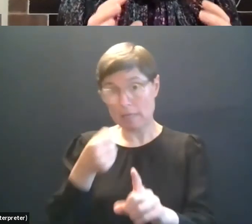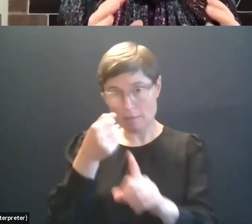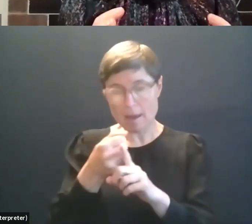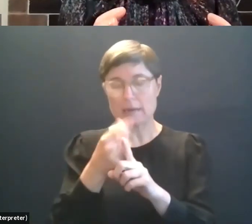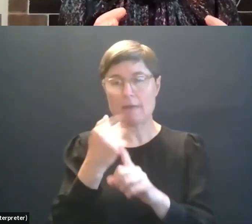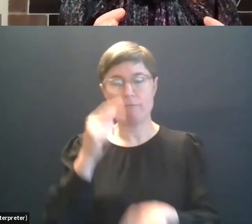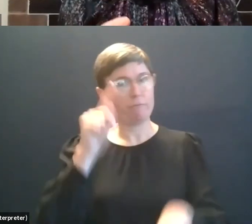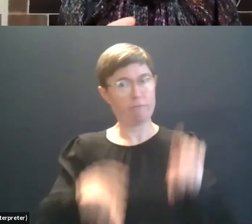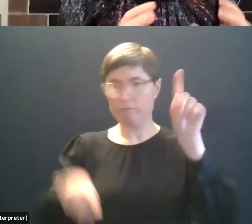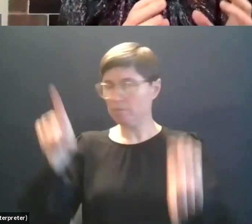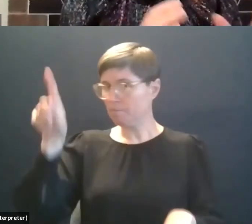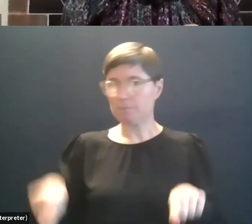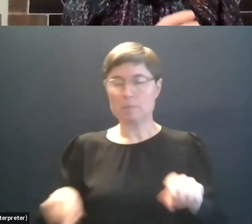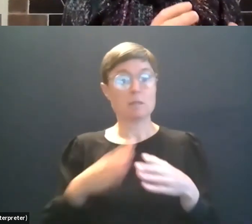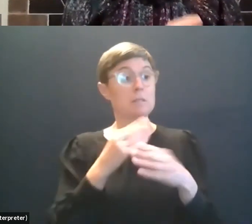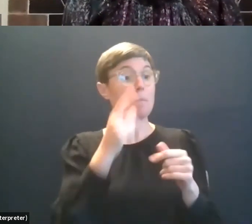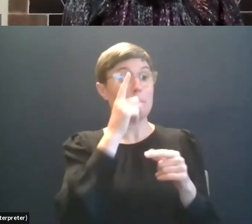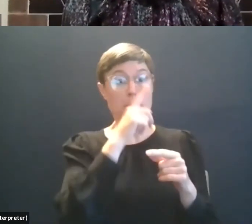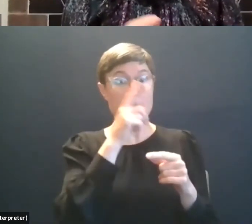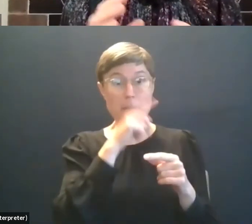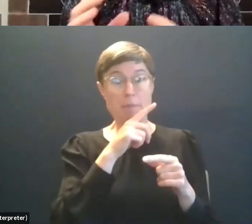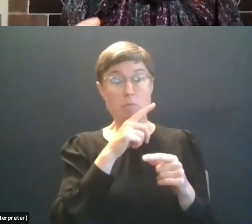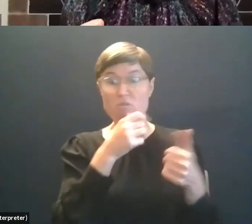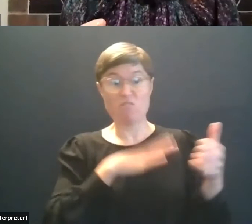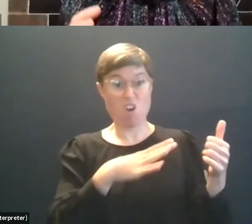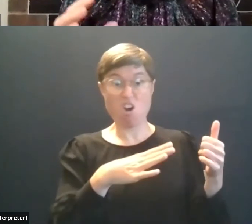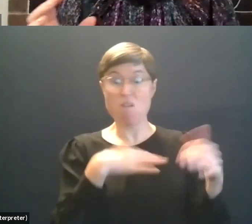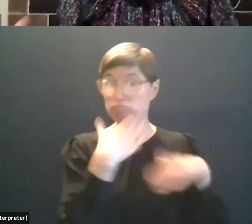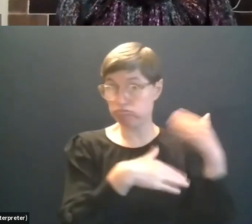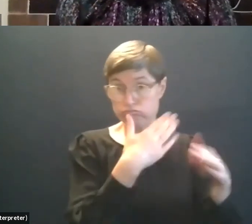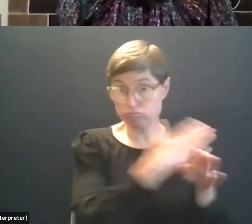differential. Some people have been basically untouched, some people have lost everything